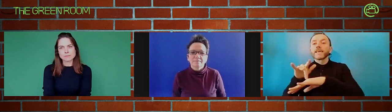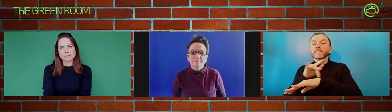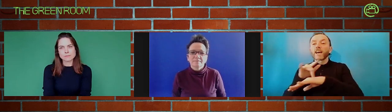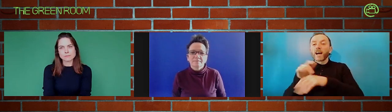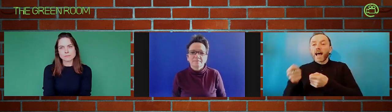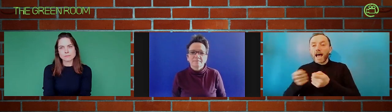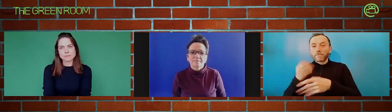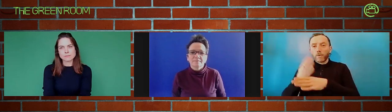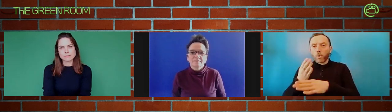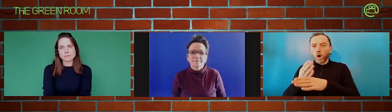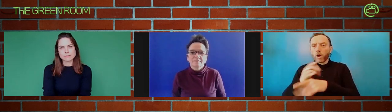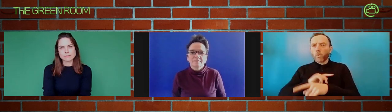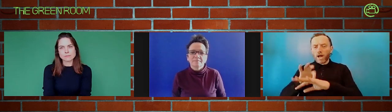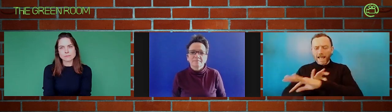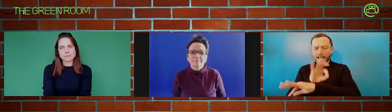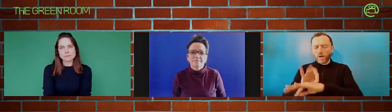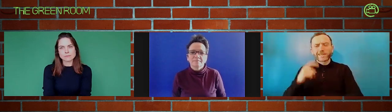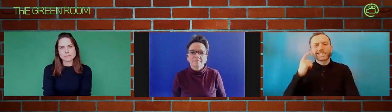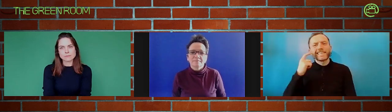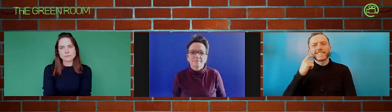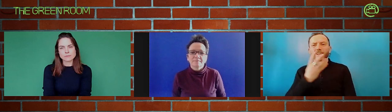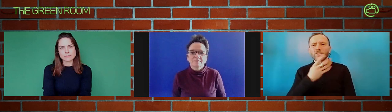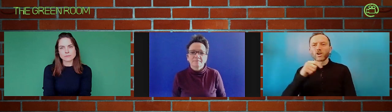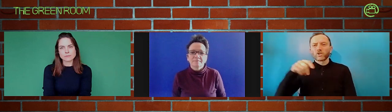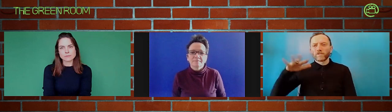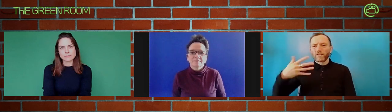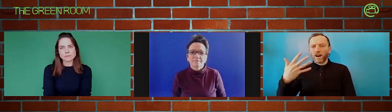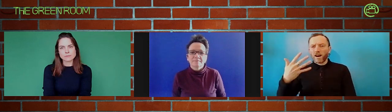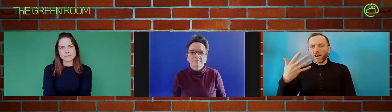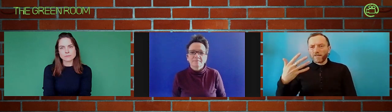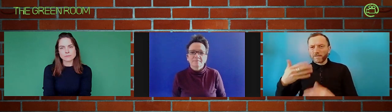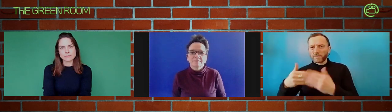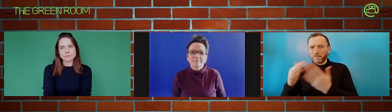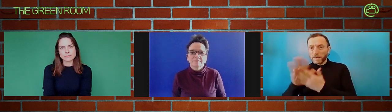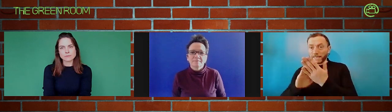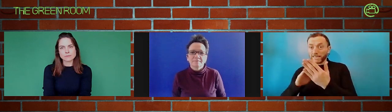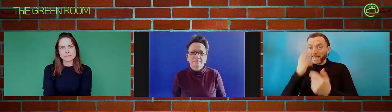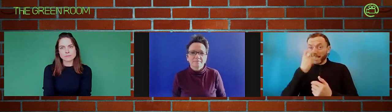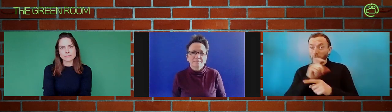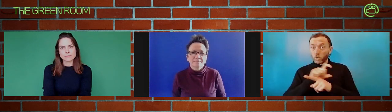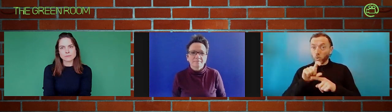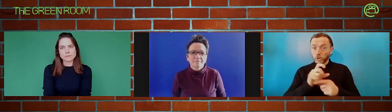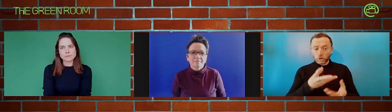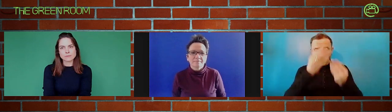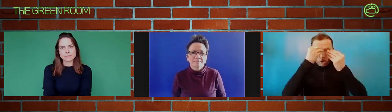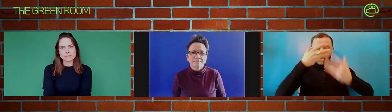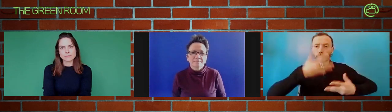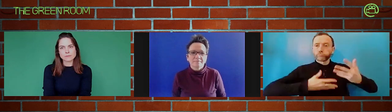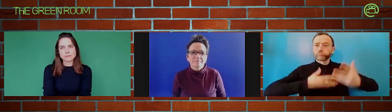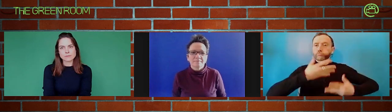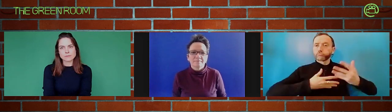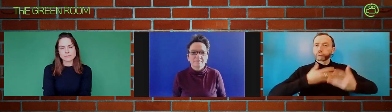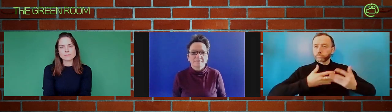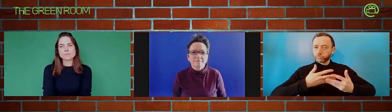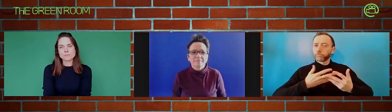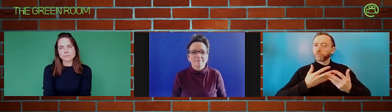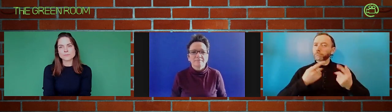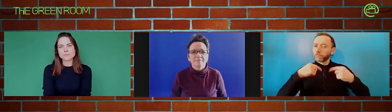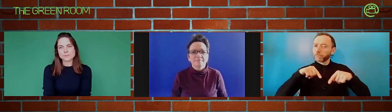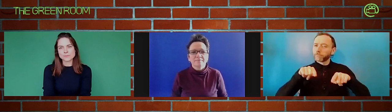could do evening classes and learn start to learn sign language. And then I got another stage